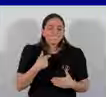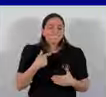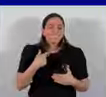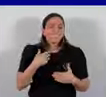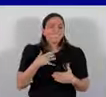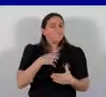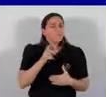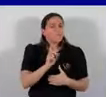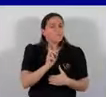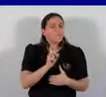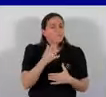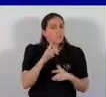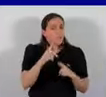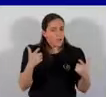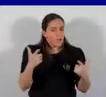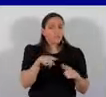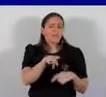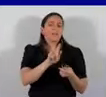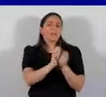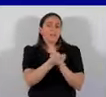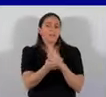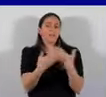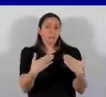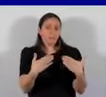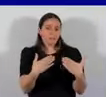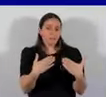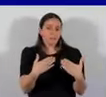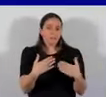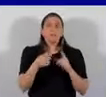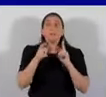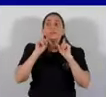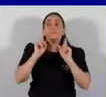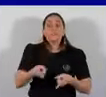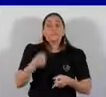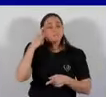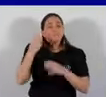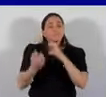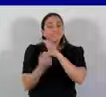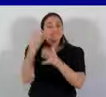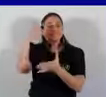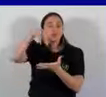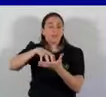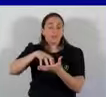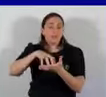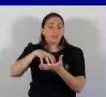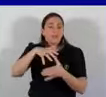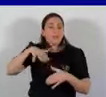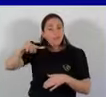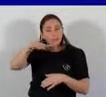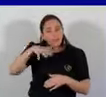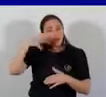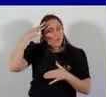They are not satisfied, they can change it And we also created a local court for this